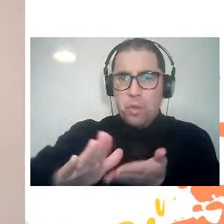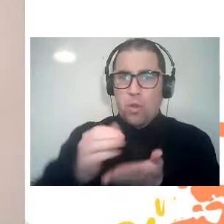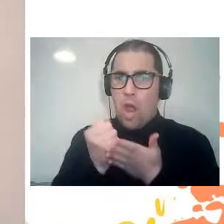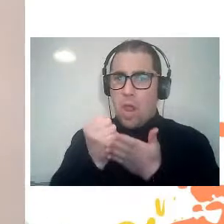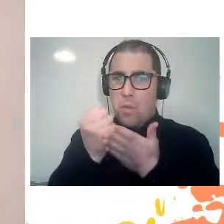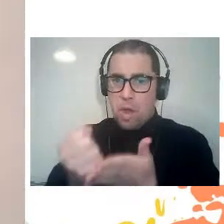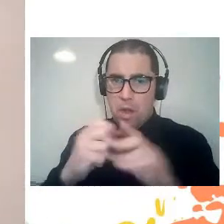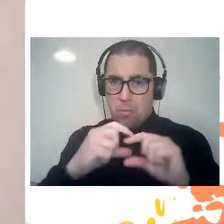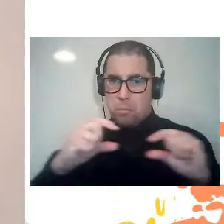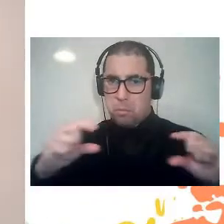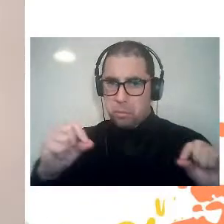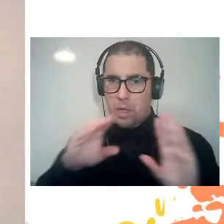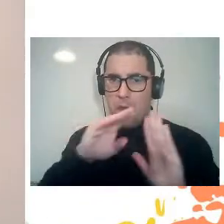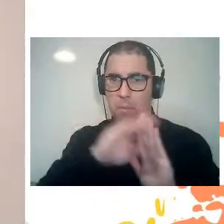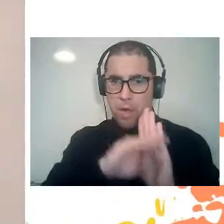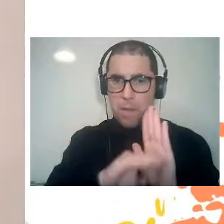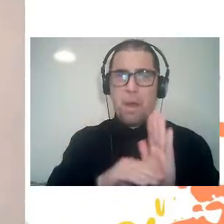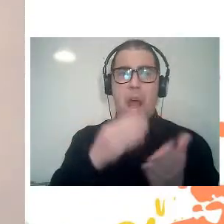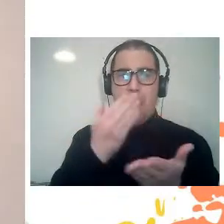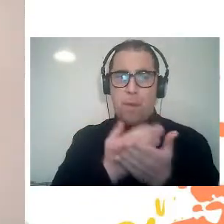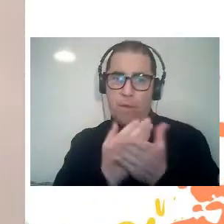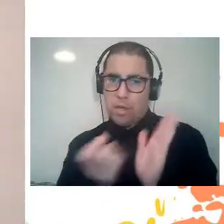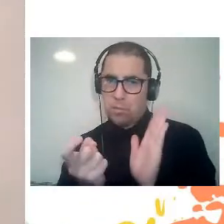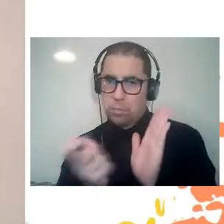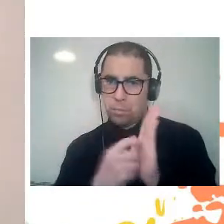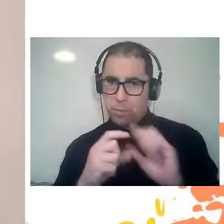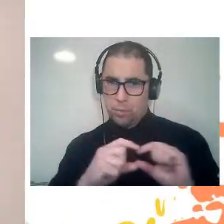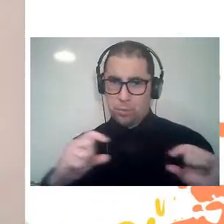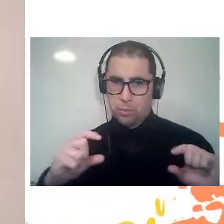Take advantage and enter our website.